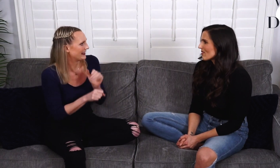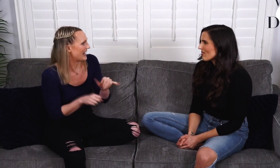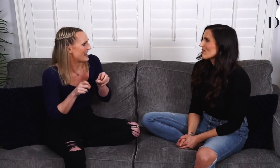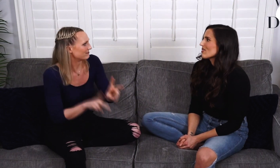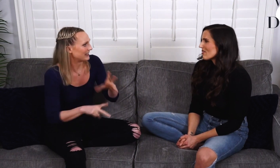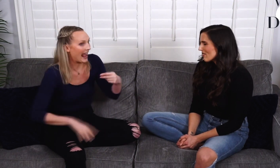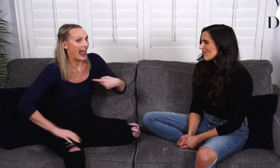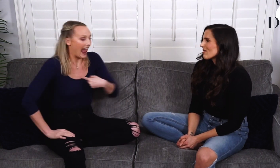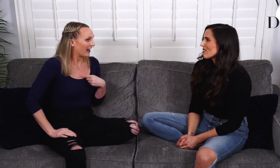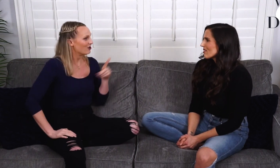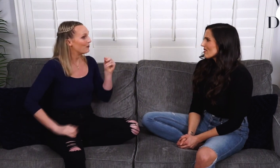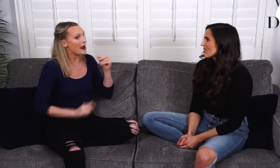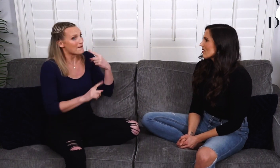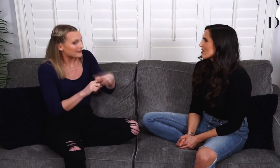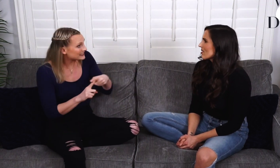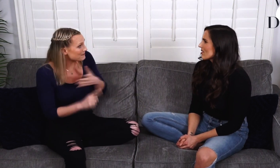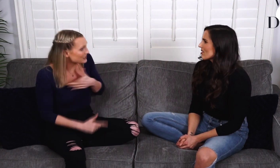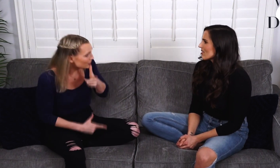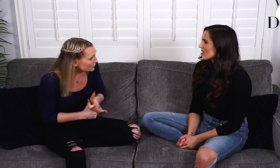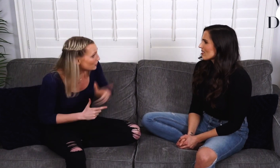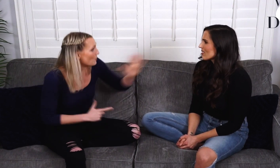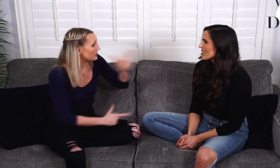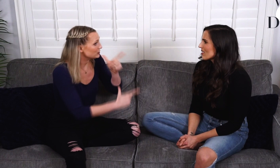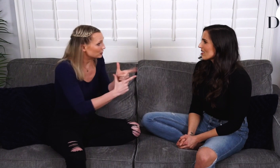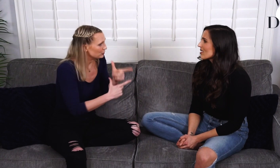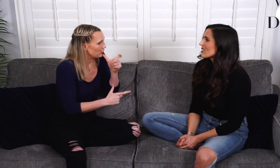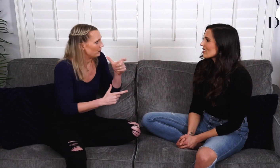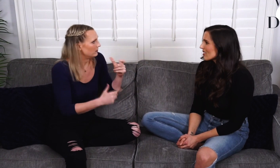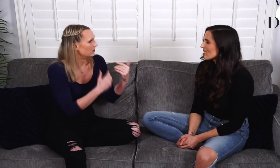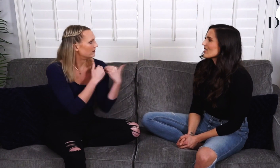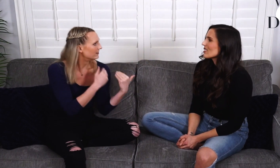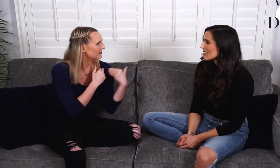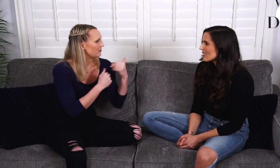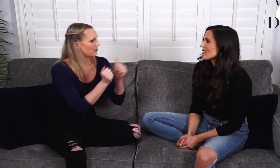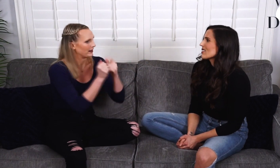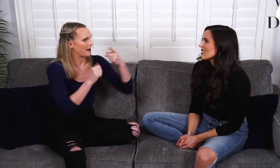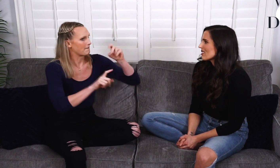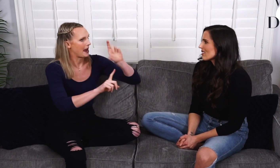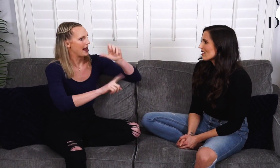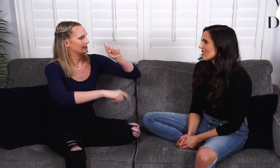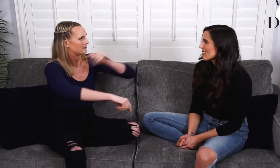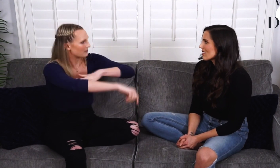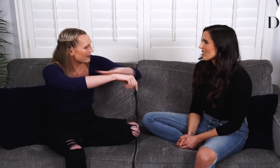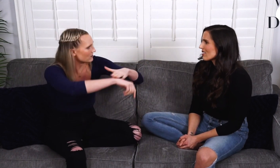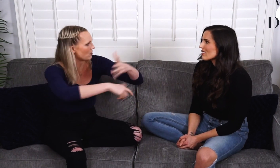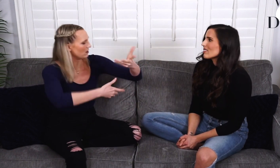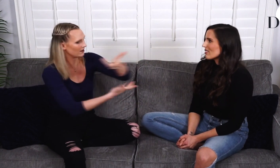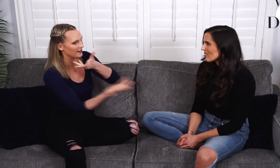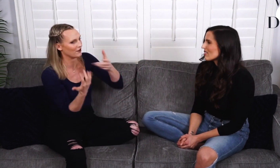that opportunity, and I do. Plus my sister and your sister who's had a part with the podcast platform.